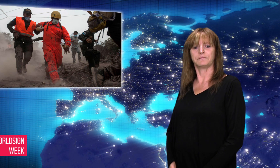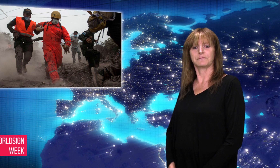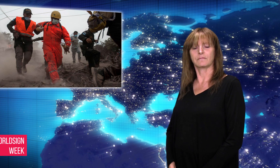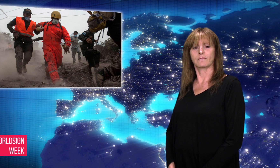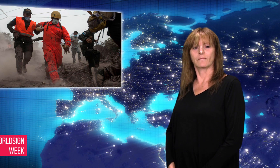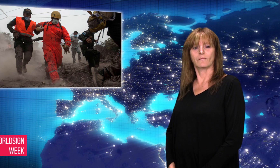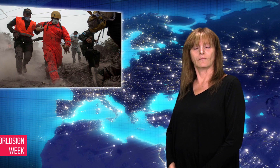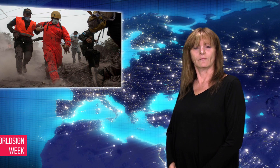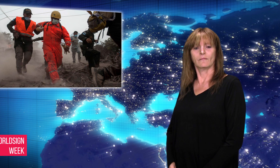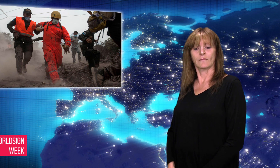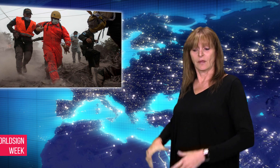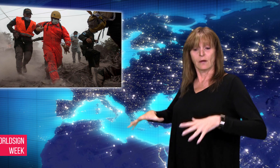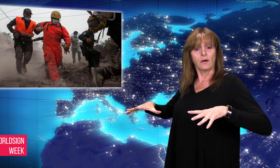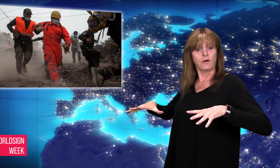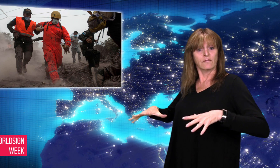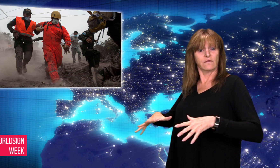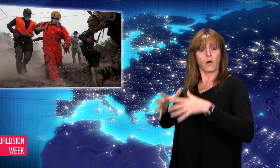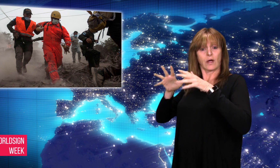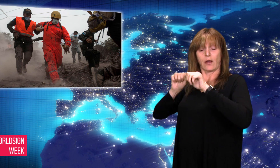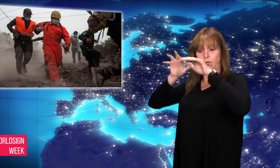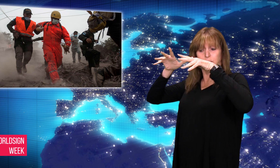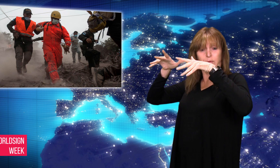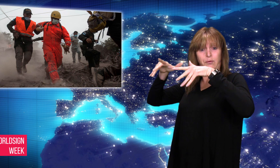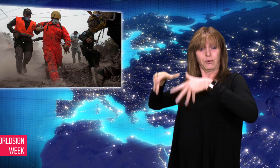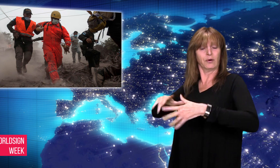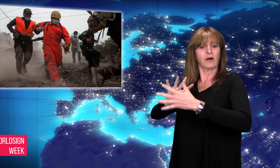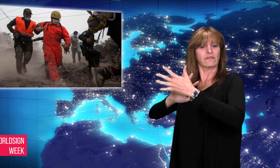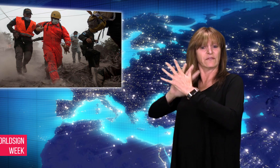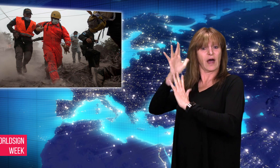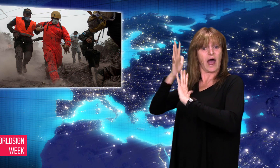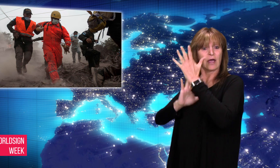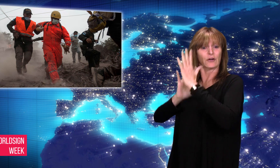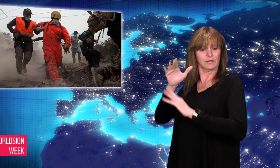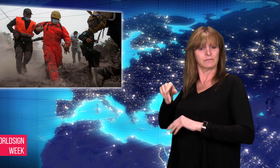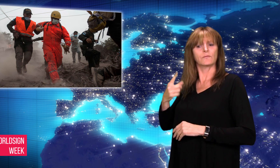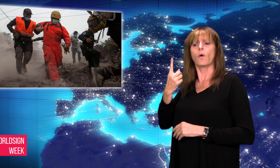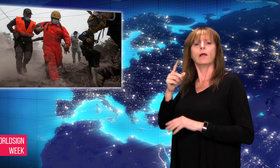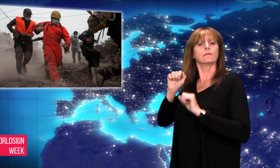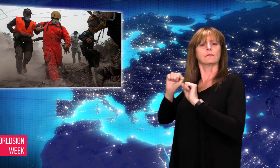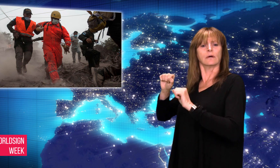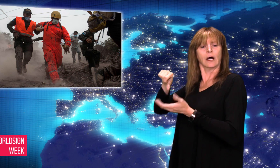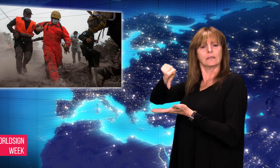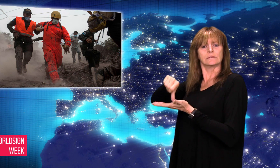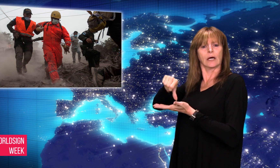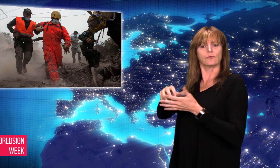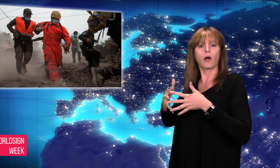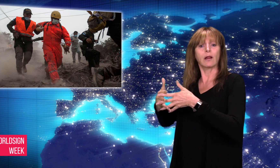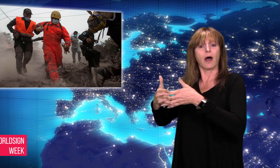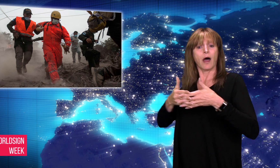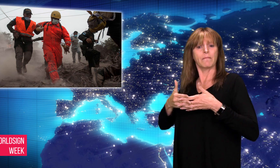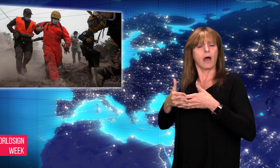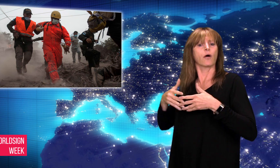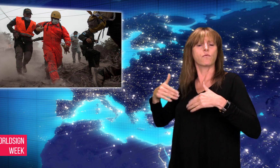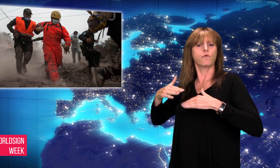The Volcano of Fire, one of Central America's most active volcanoes near